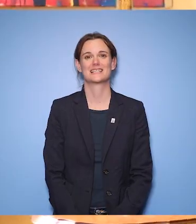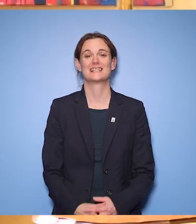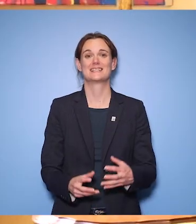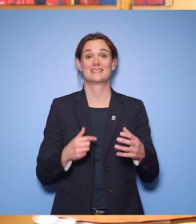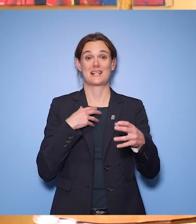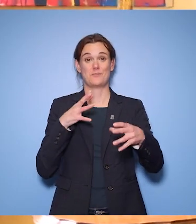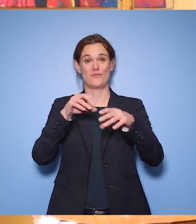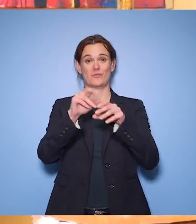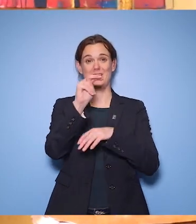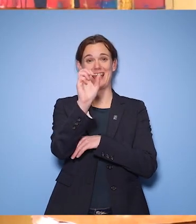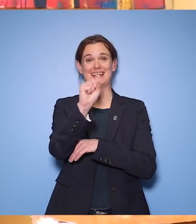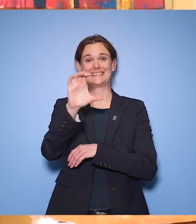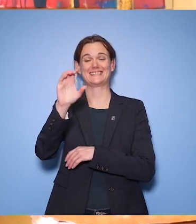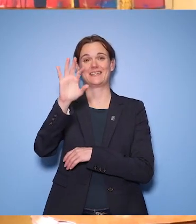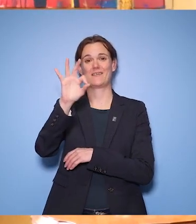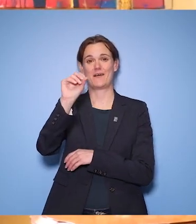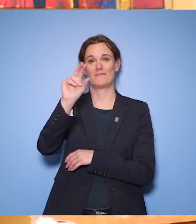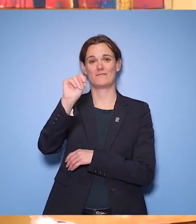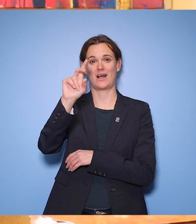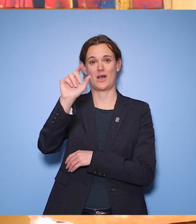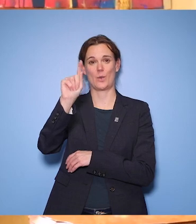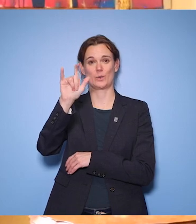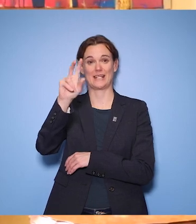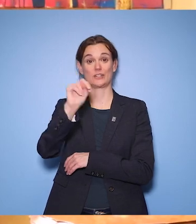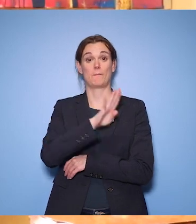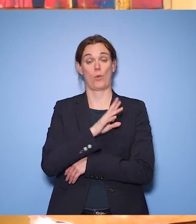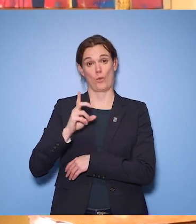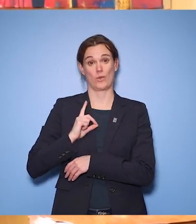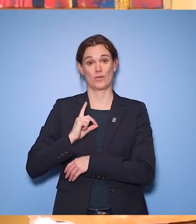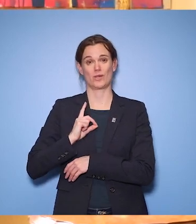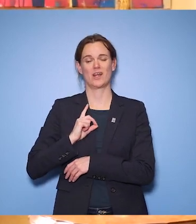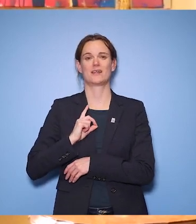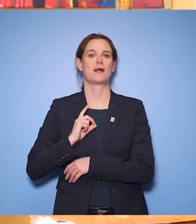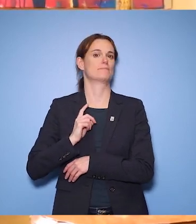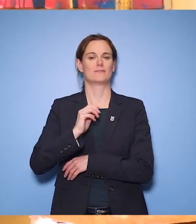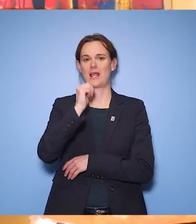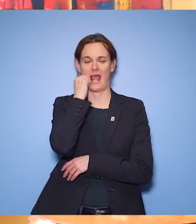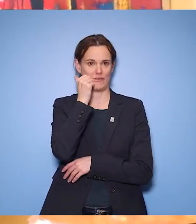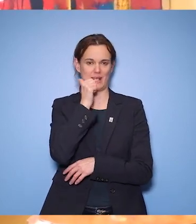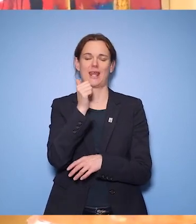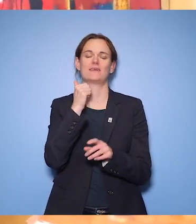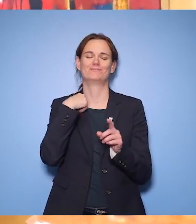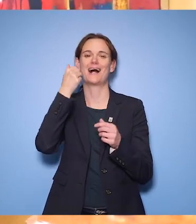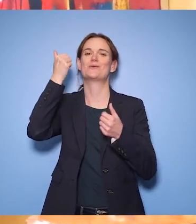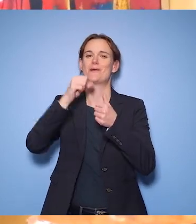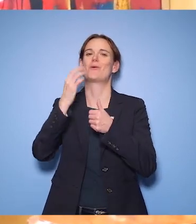As a member of the NSCC foundation board, I am reminded every day of why I am involved